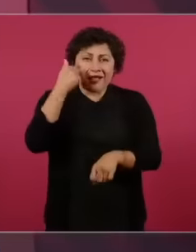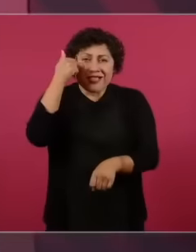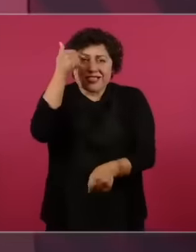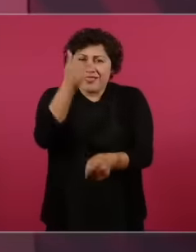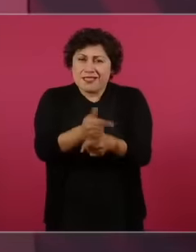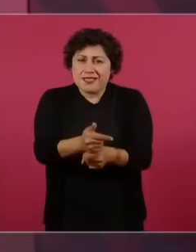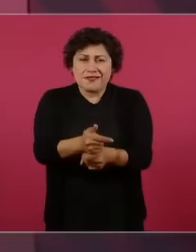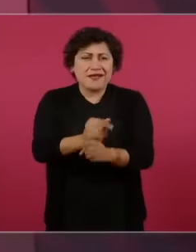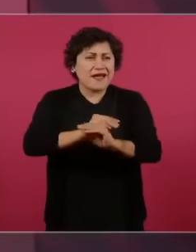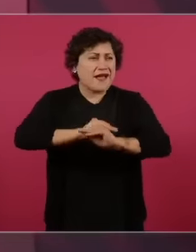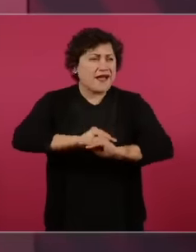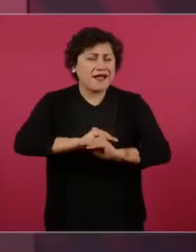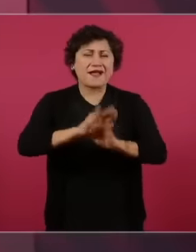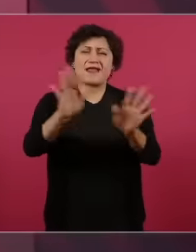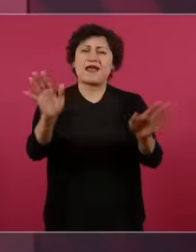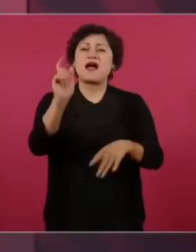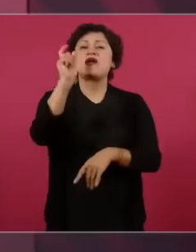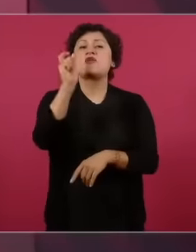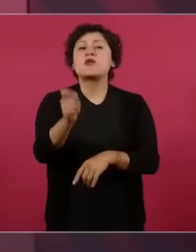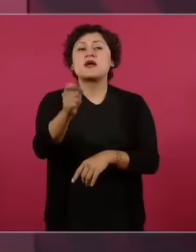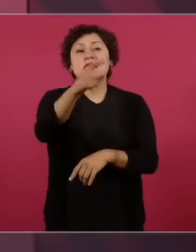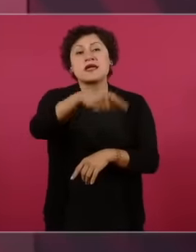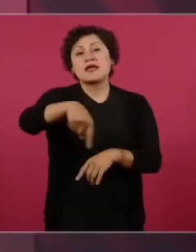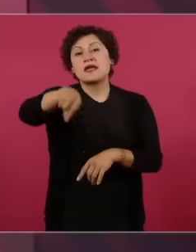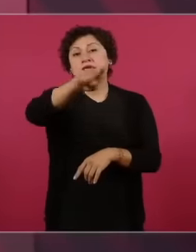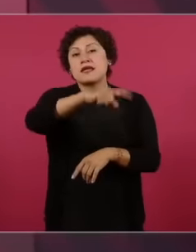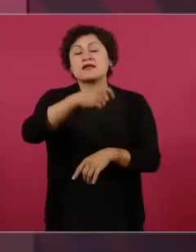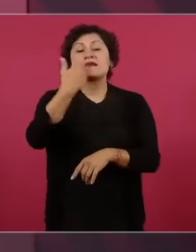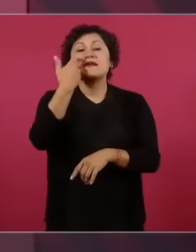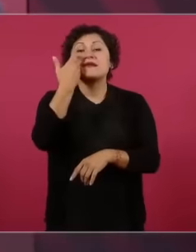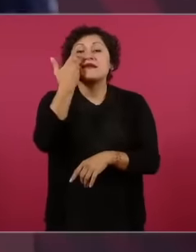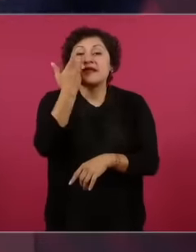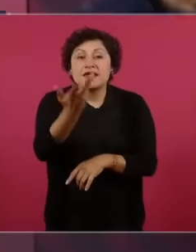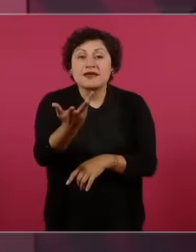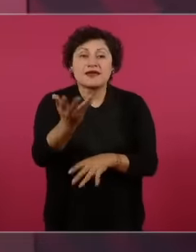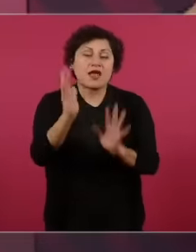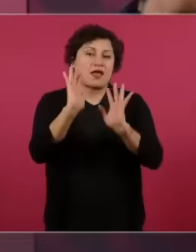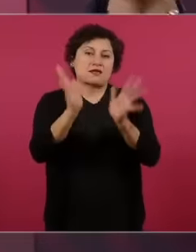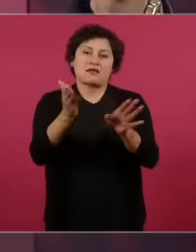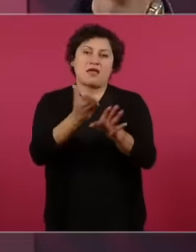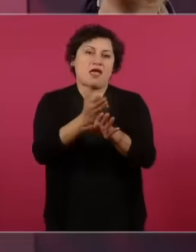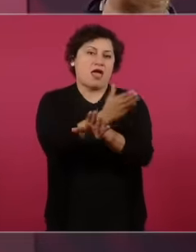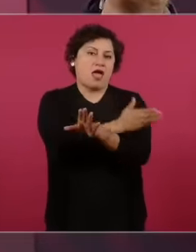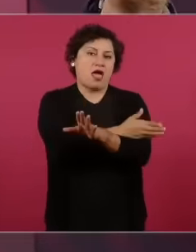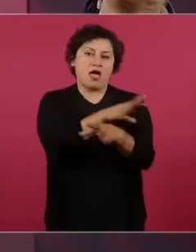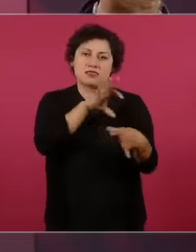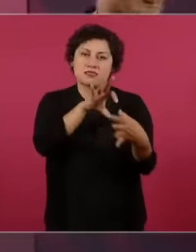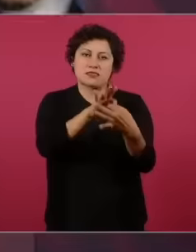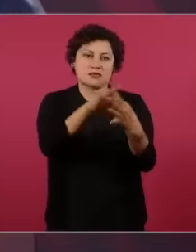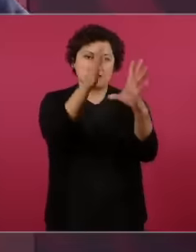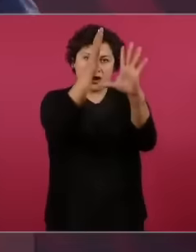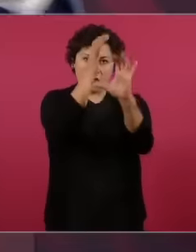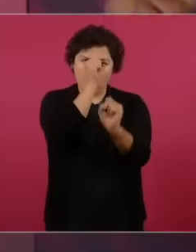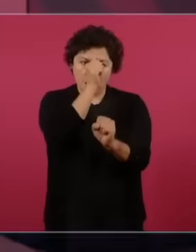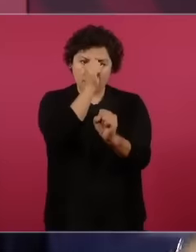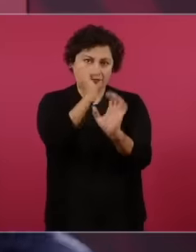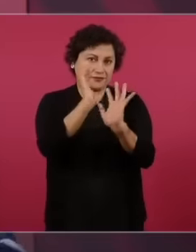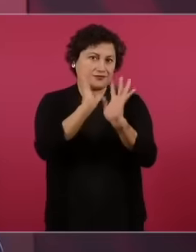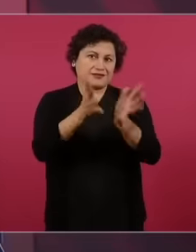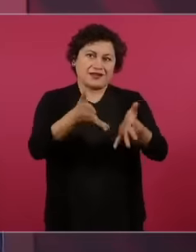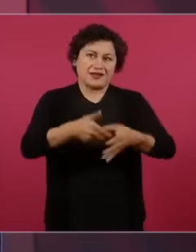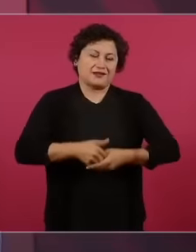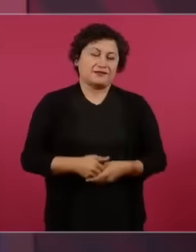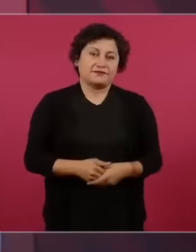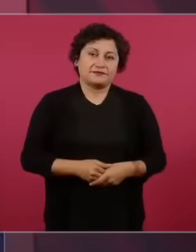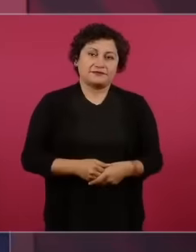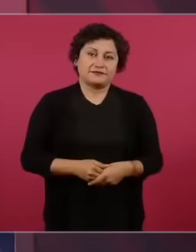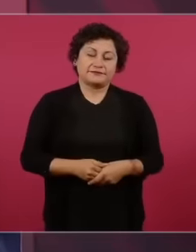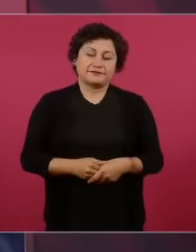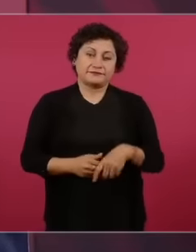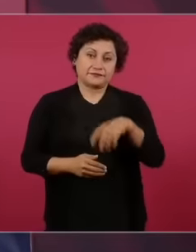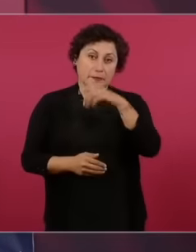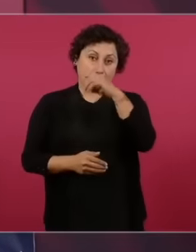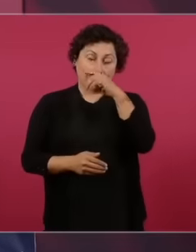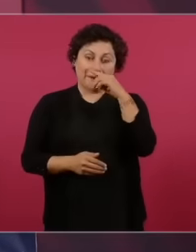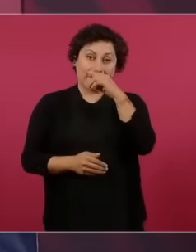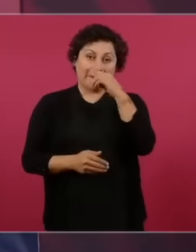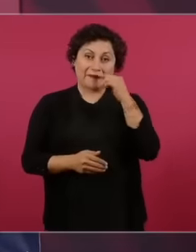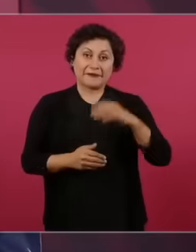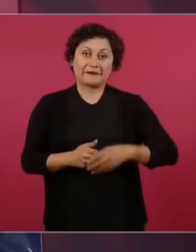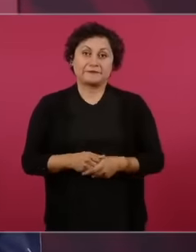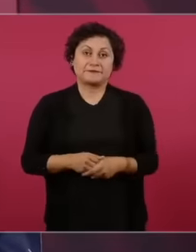ones already had the arrangement and one should not be